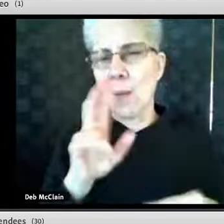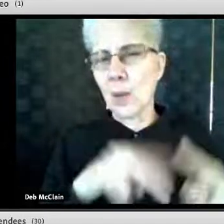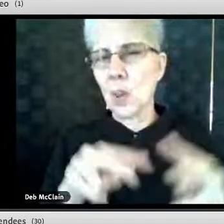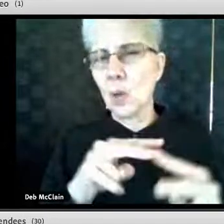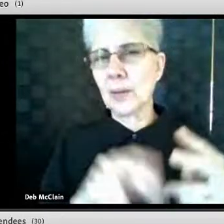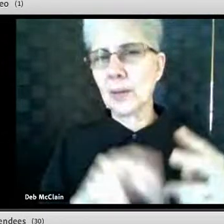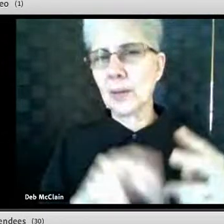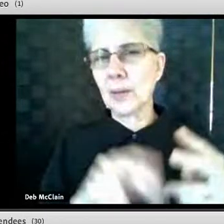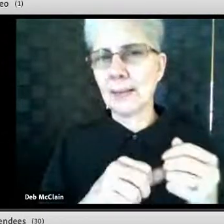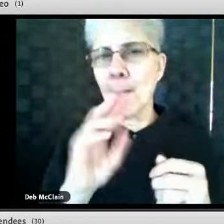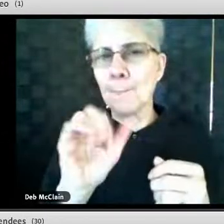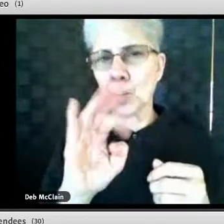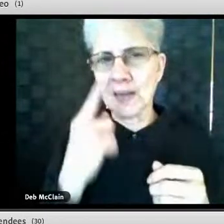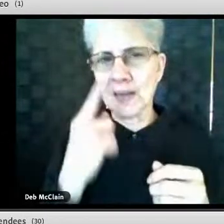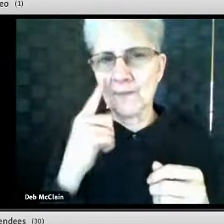Those are the kind of things I would look at boosting